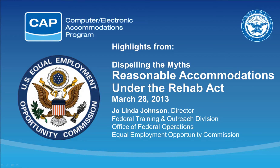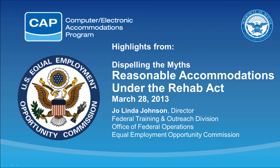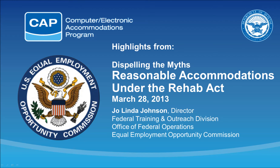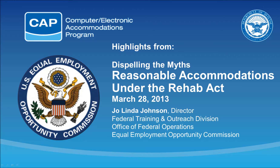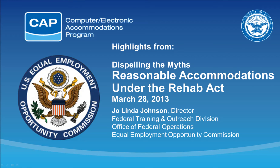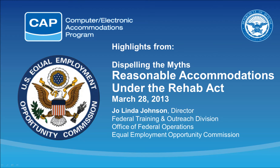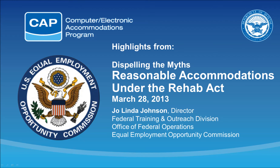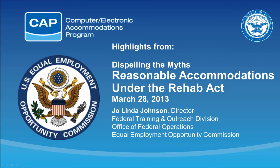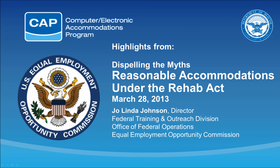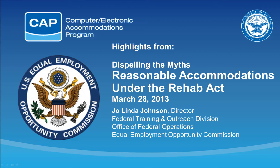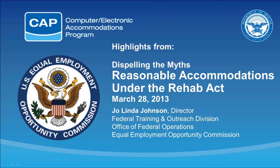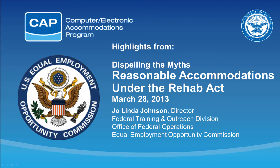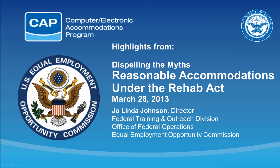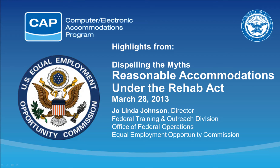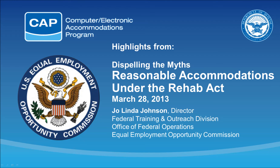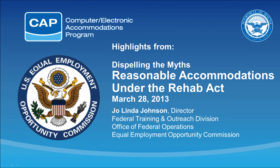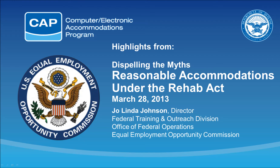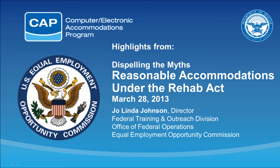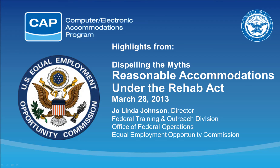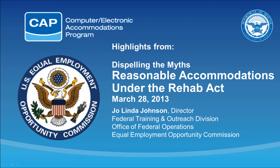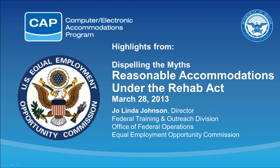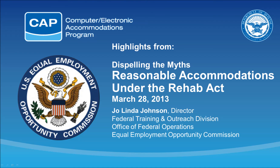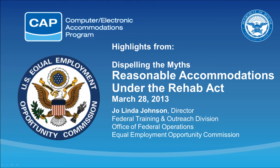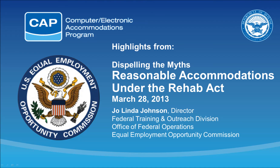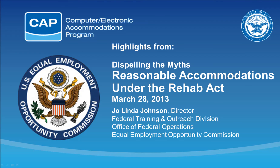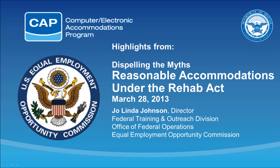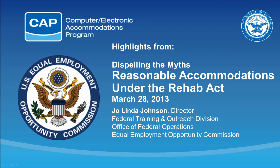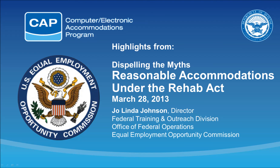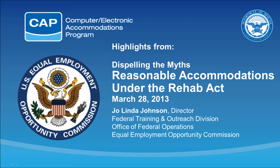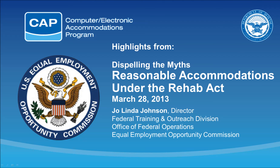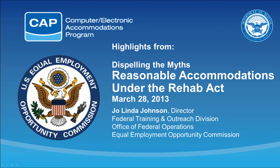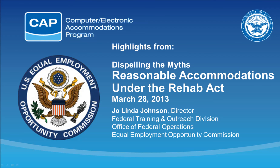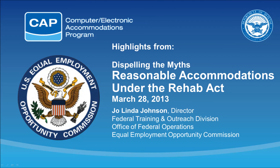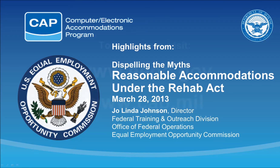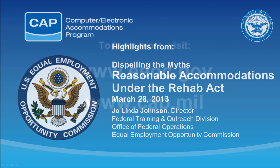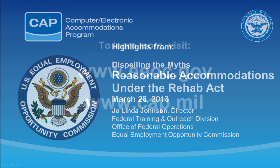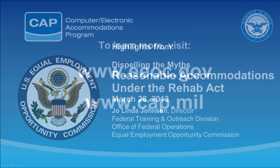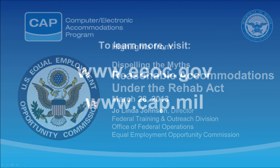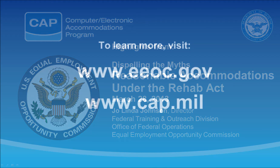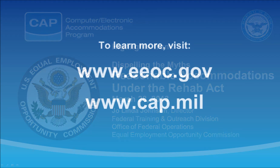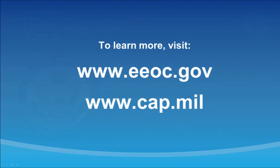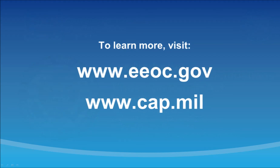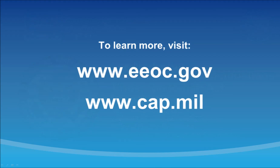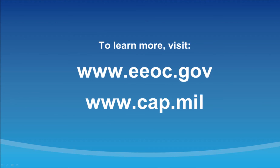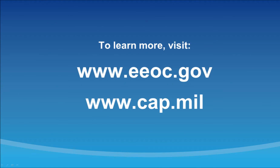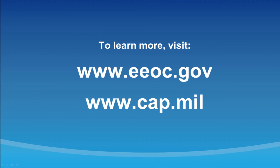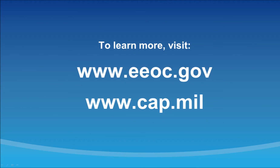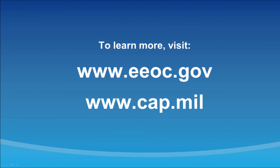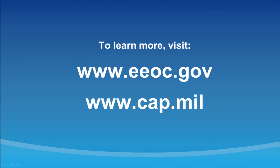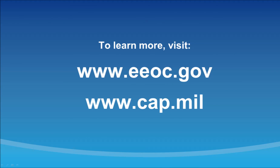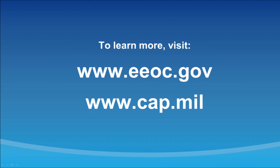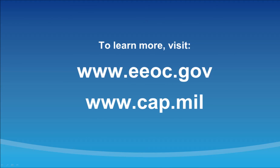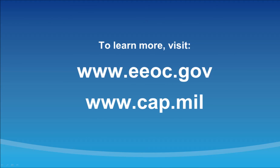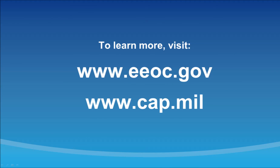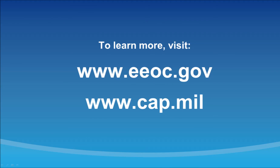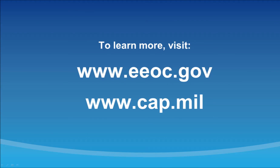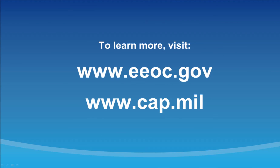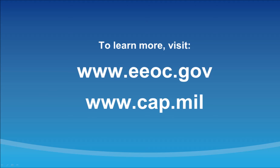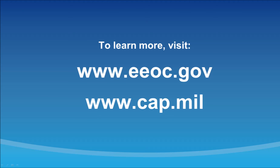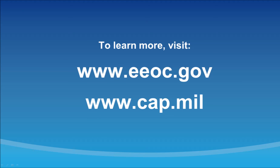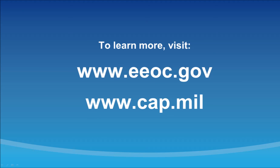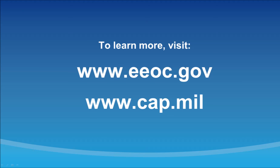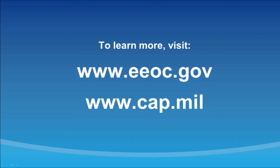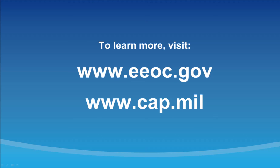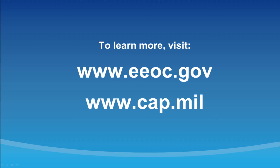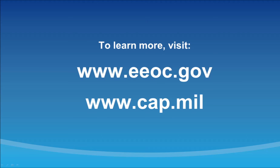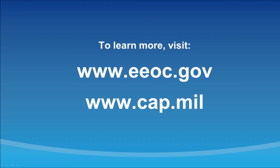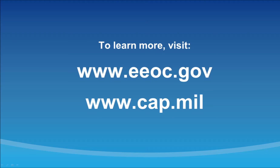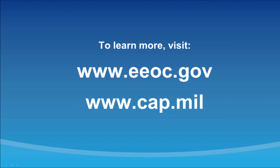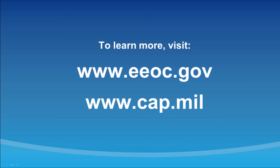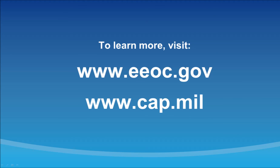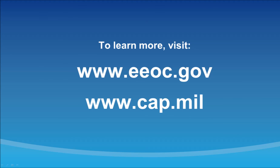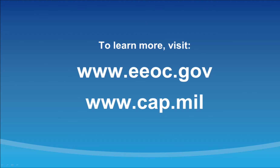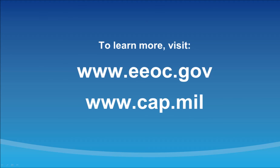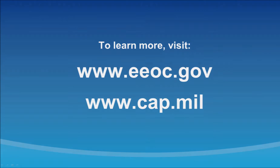To learn more, visit eeoc.gov and cap.mil.